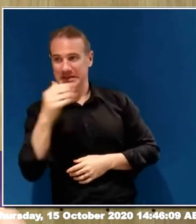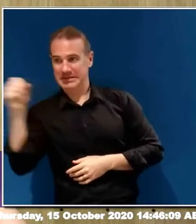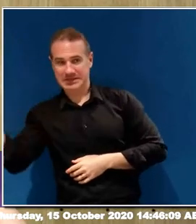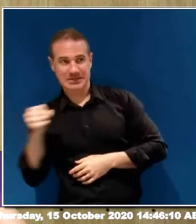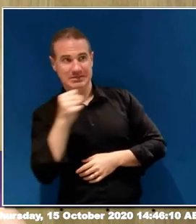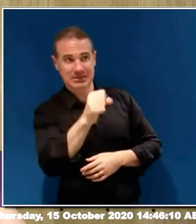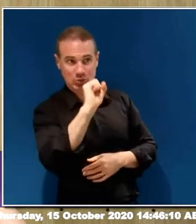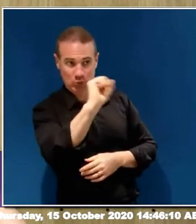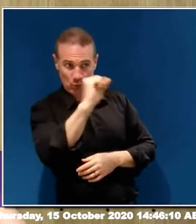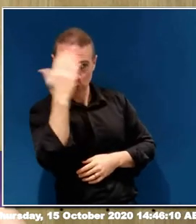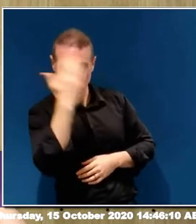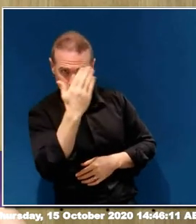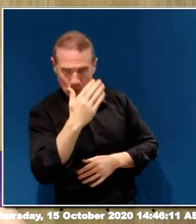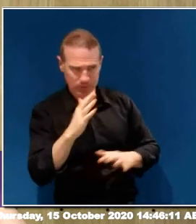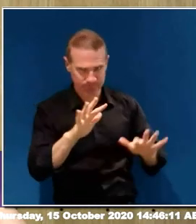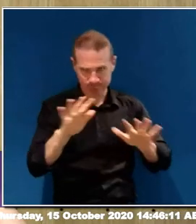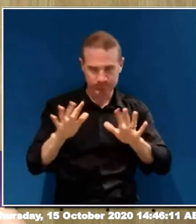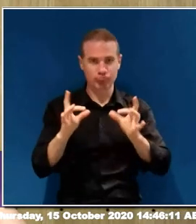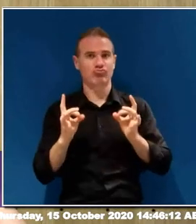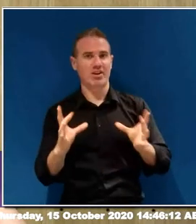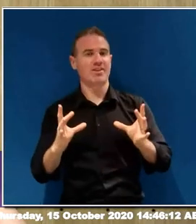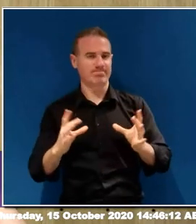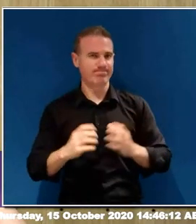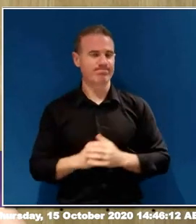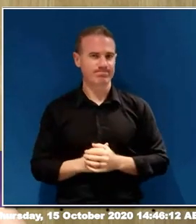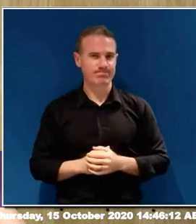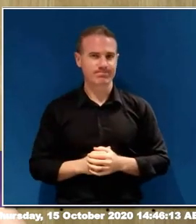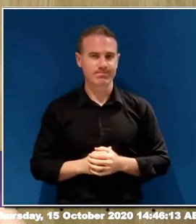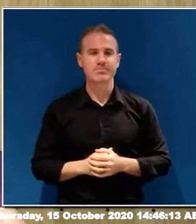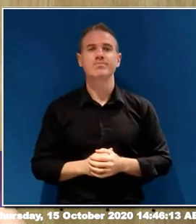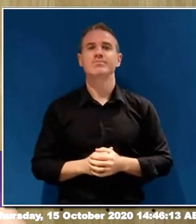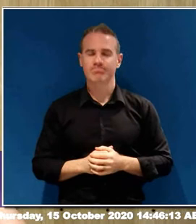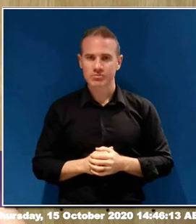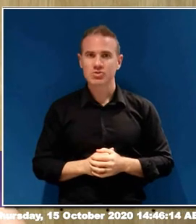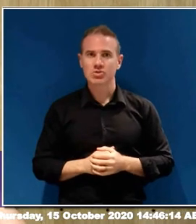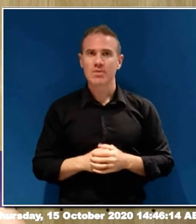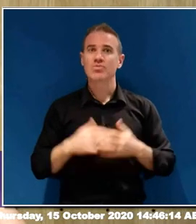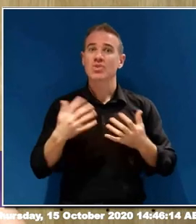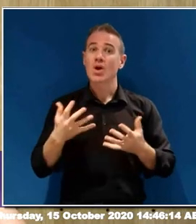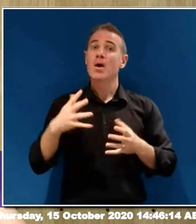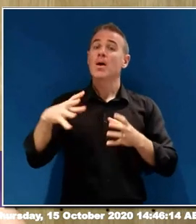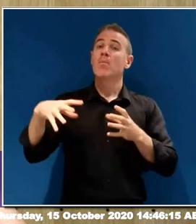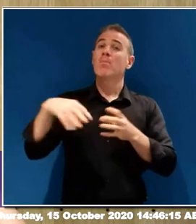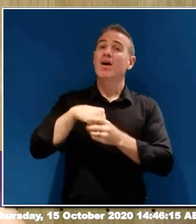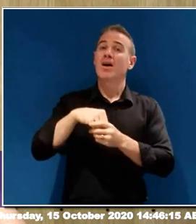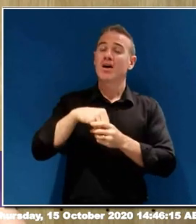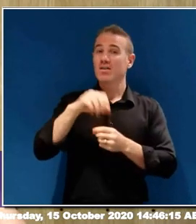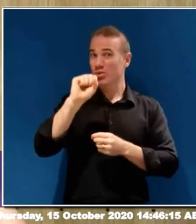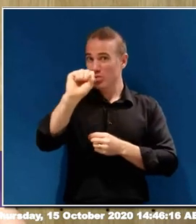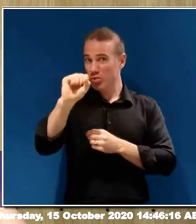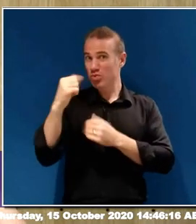So part of your role would be to try to guide families through an appeal? Yes, if that's what they wanted to do.